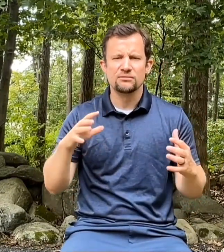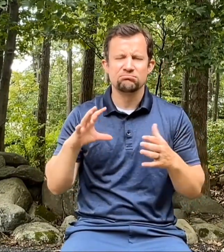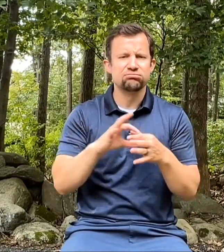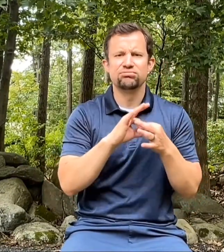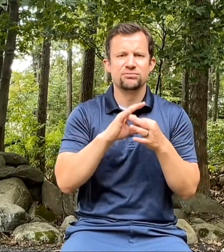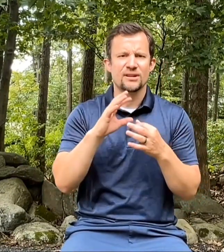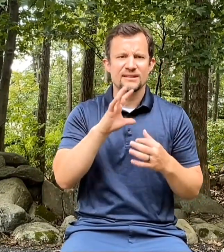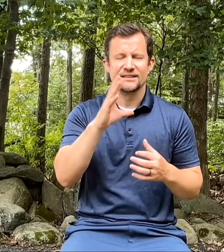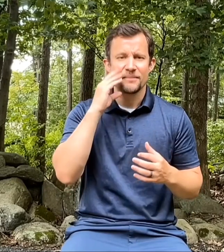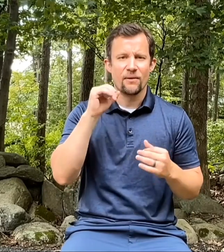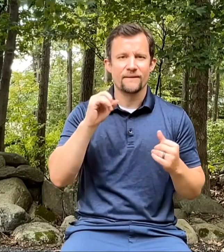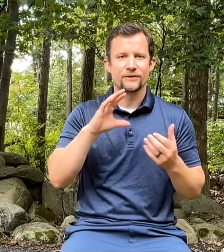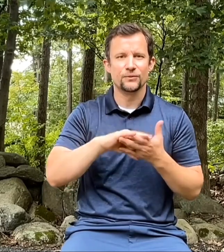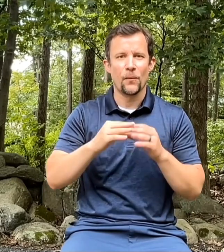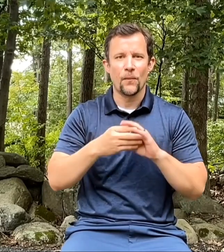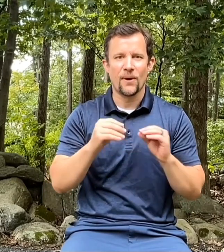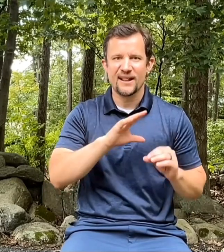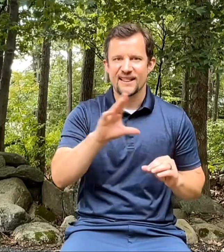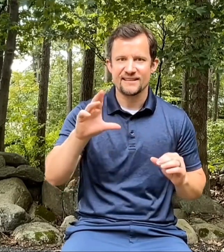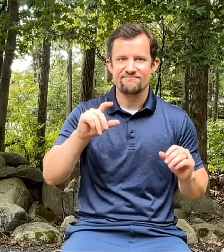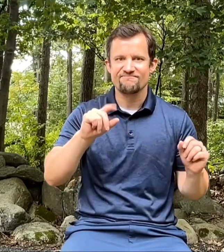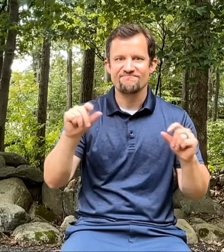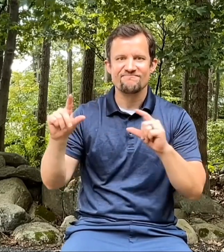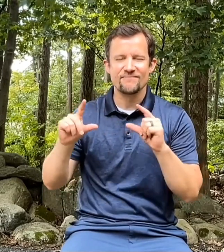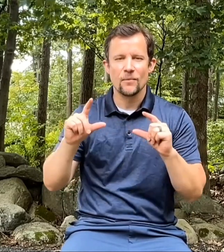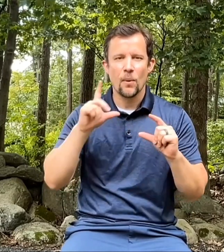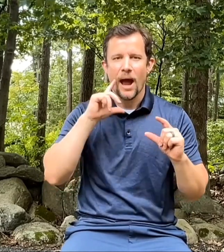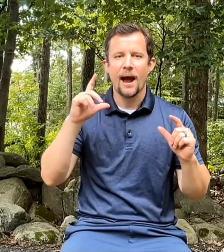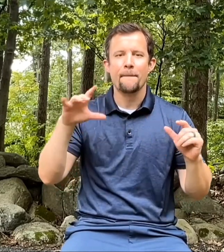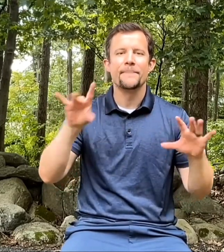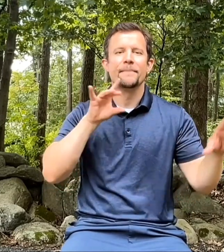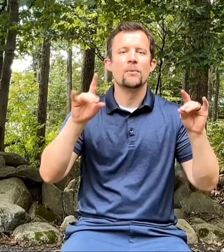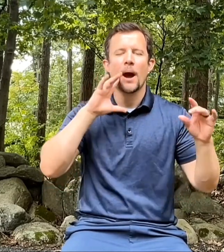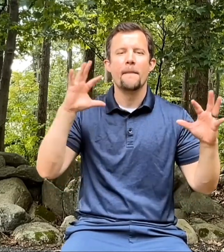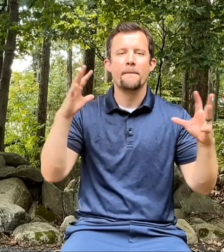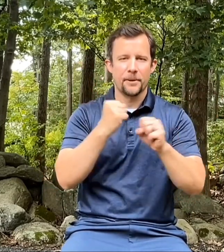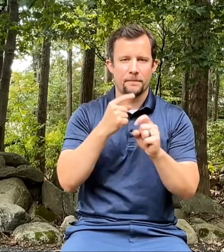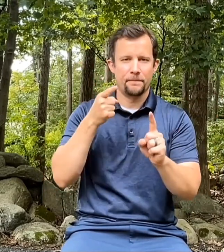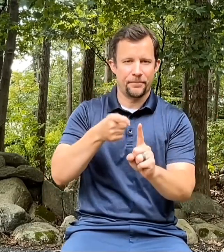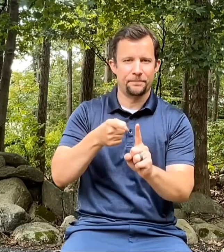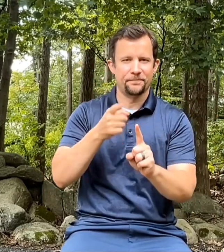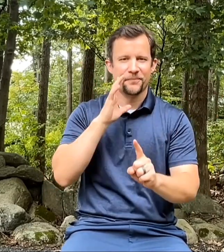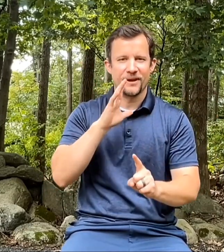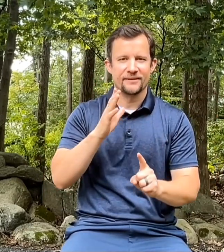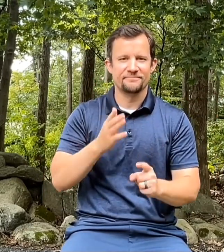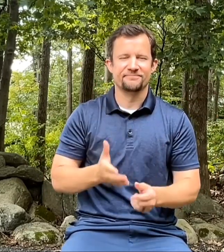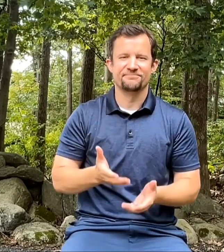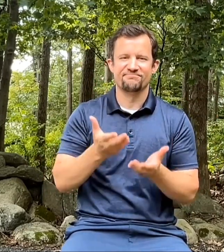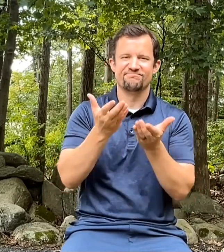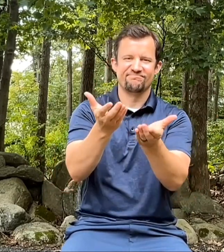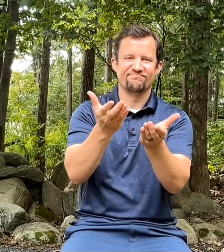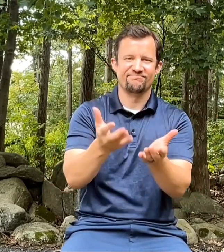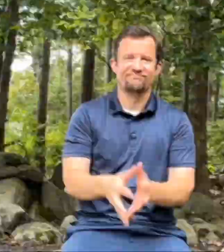experience. In this video, you will see reflections from some of the participants.